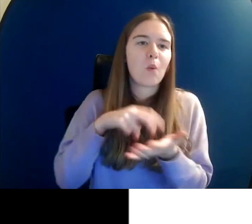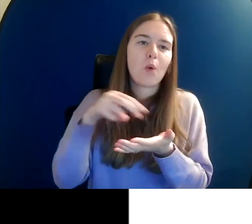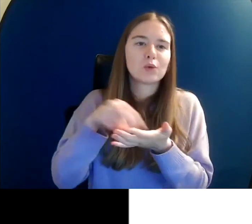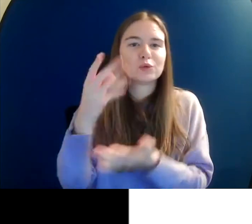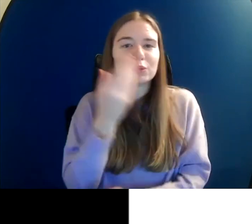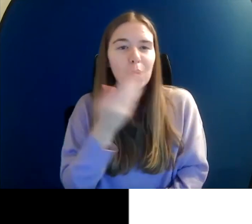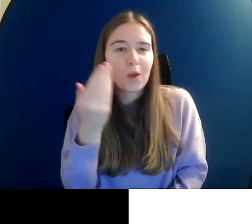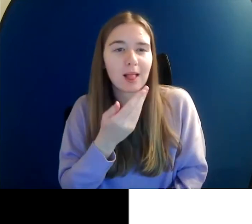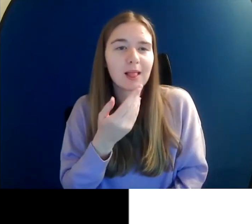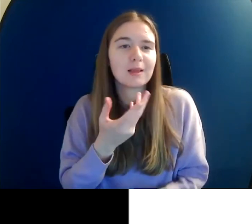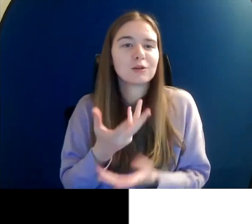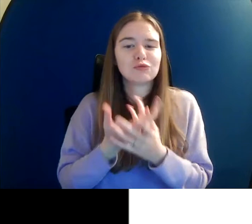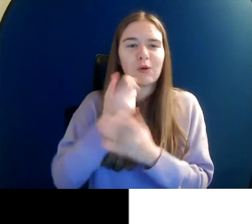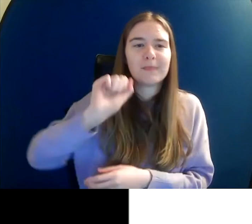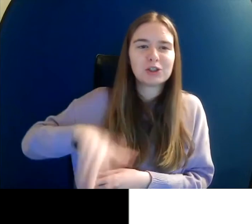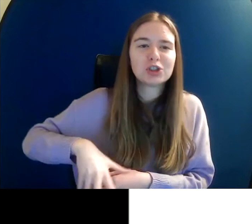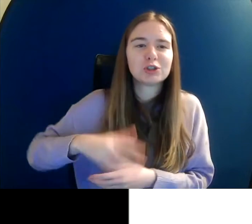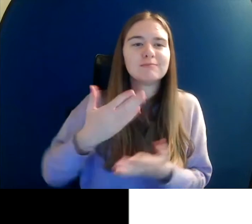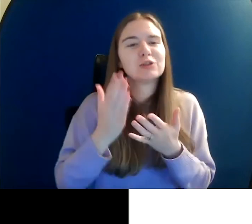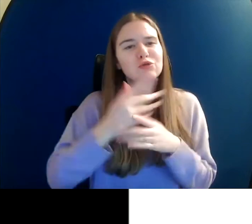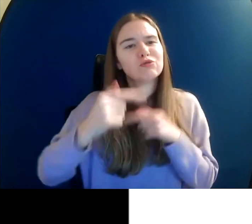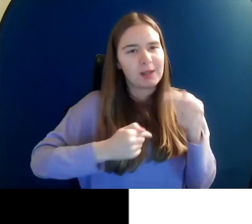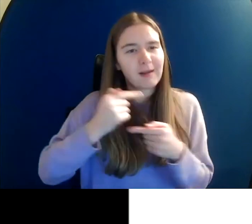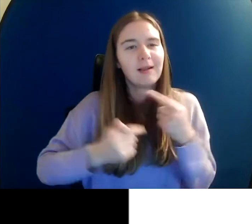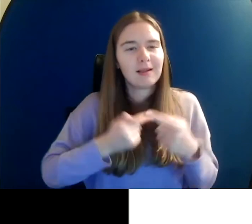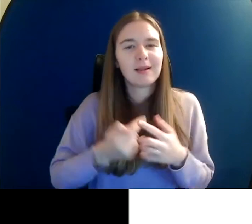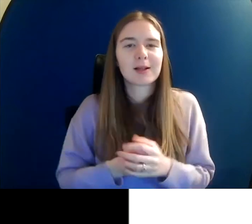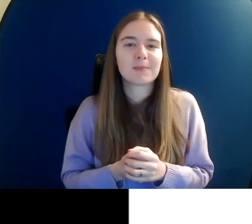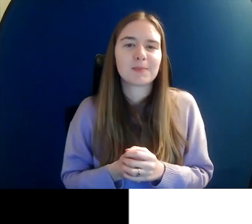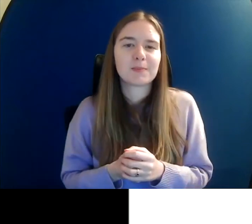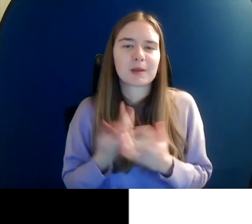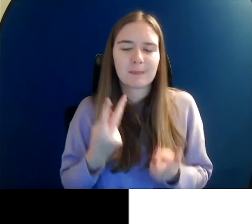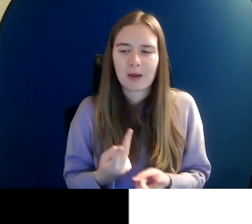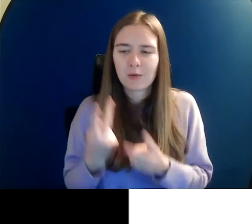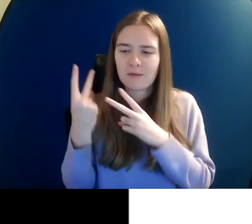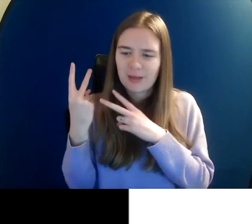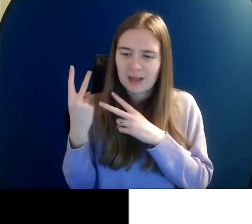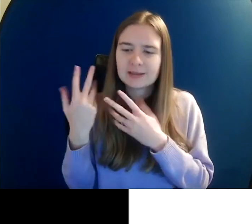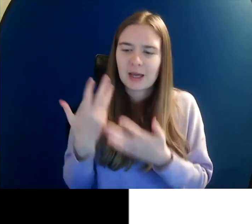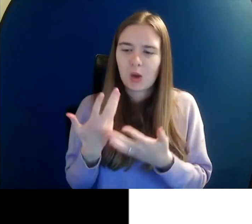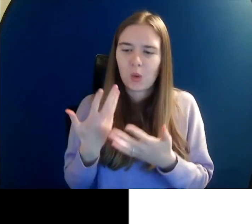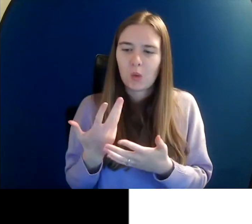don't litter, and recycle. On reflection, these methods,